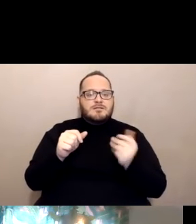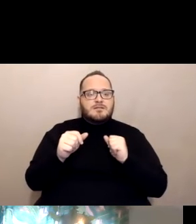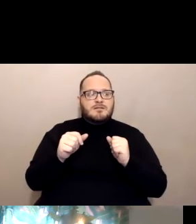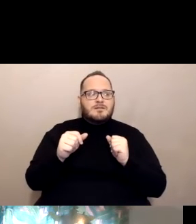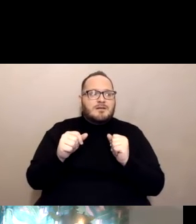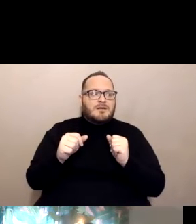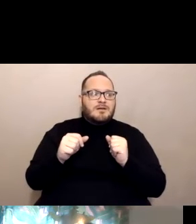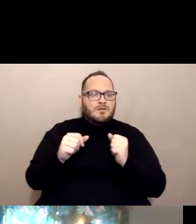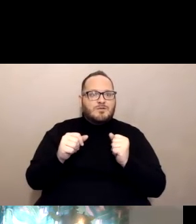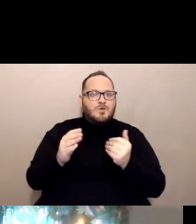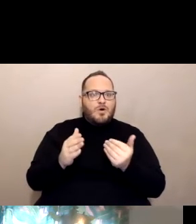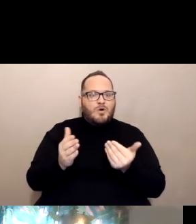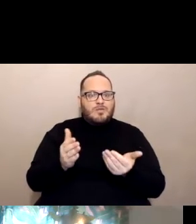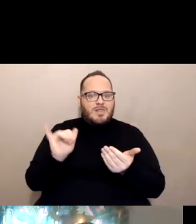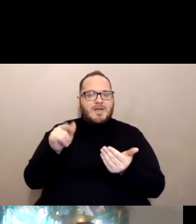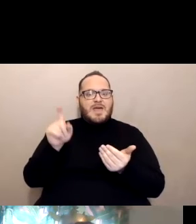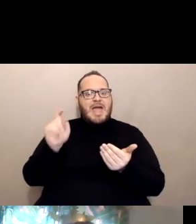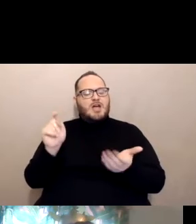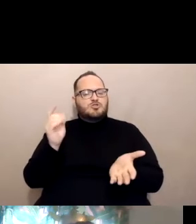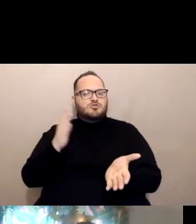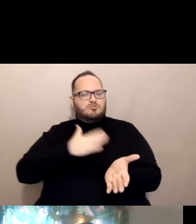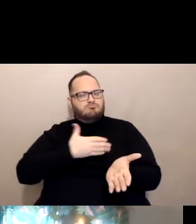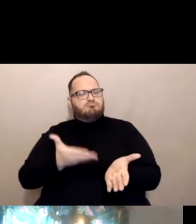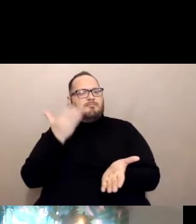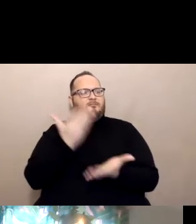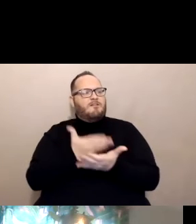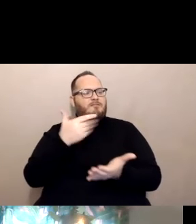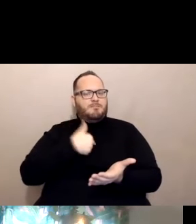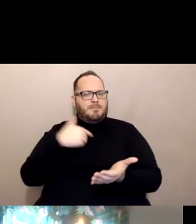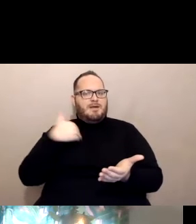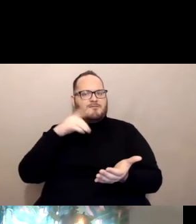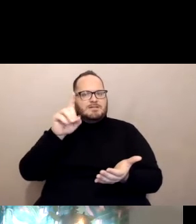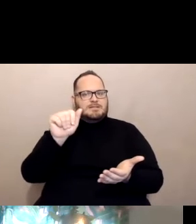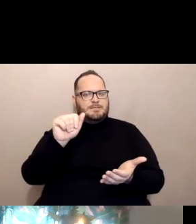or vet the fact that they had a disability. And so people were saying, what does that mean?